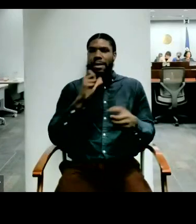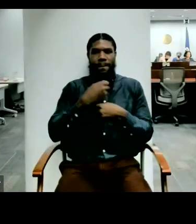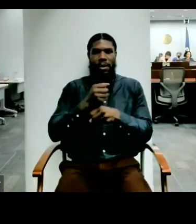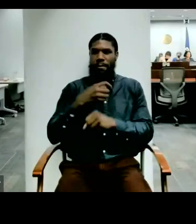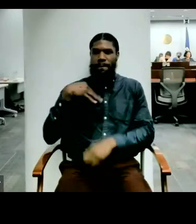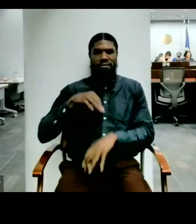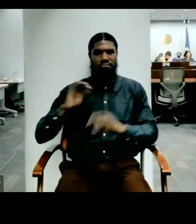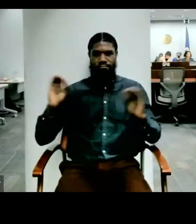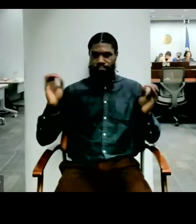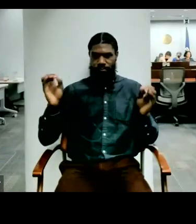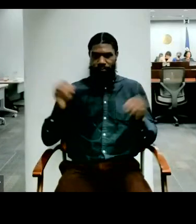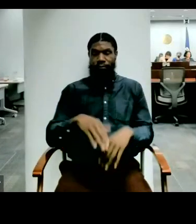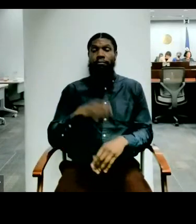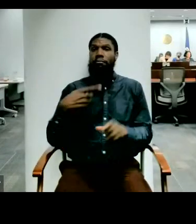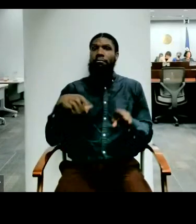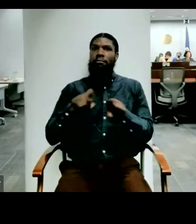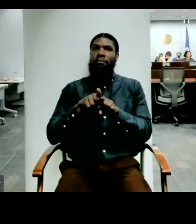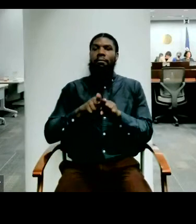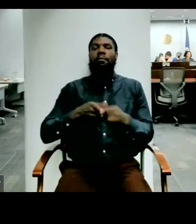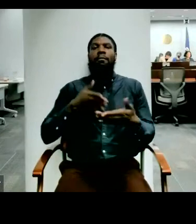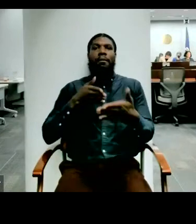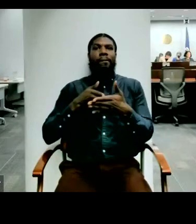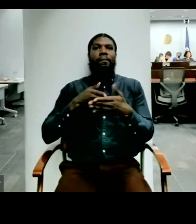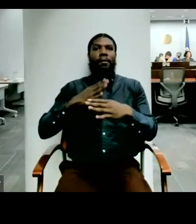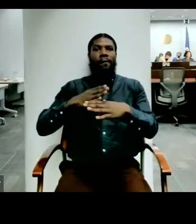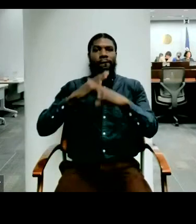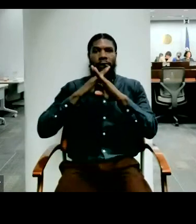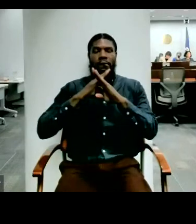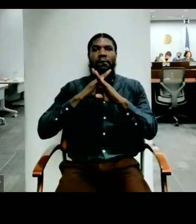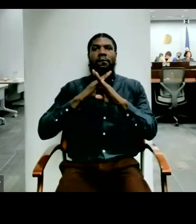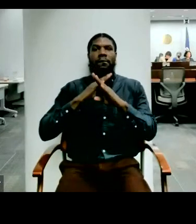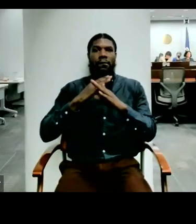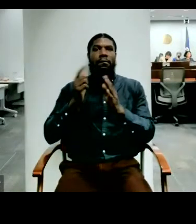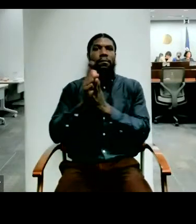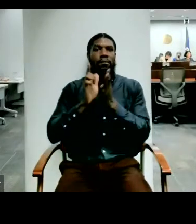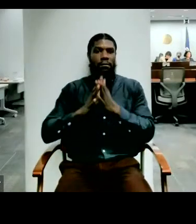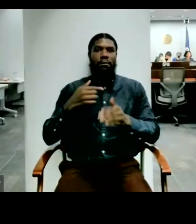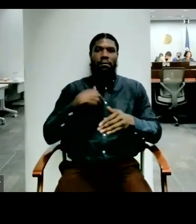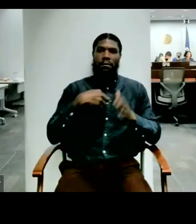As a defense lawyer, as company visiting companies, what we try to do is lawyers